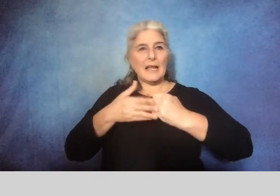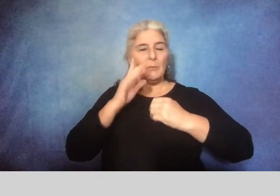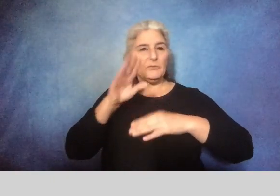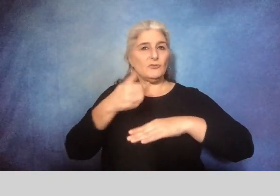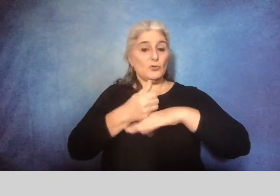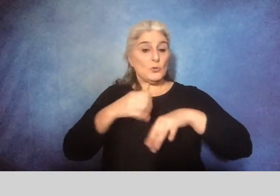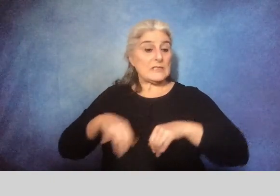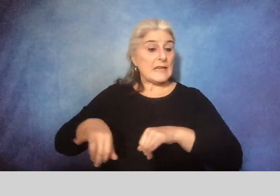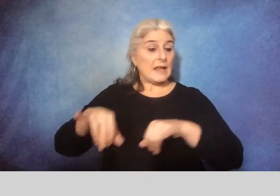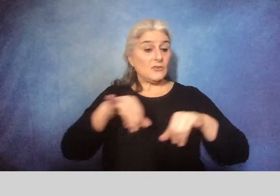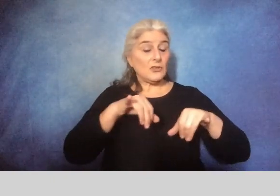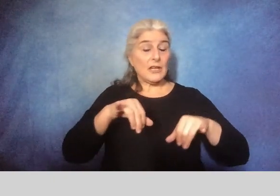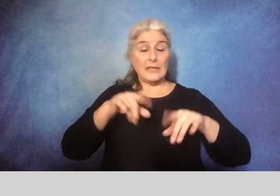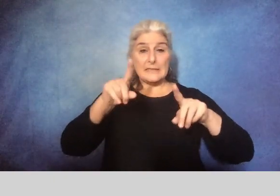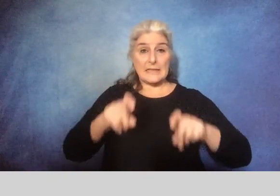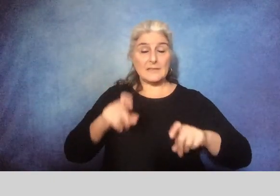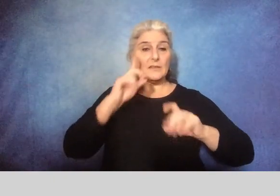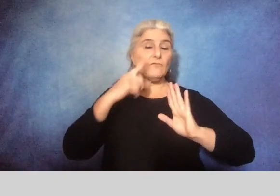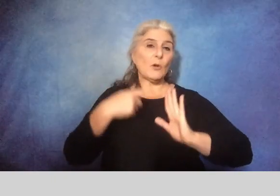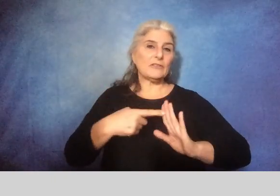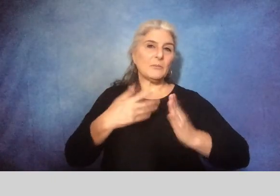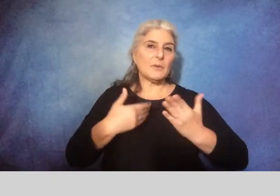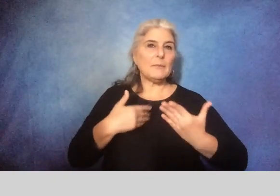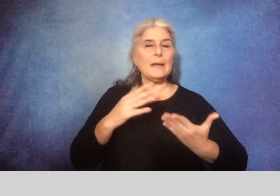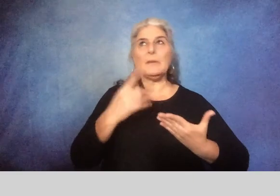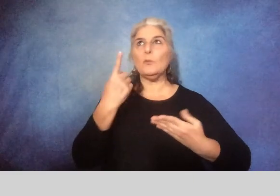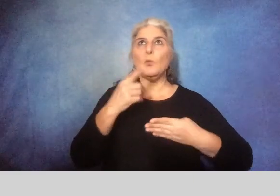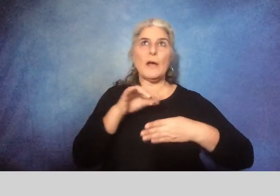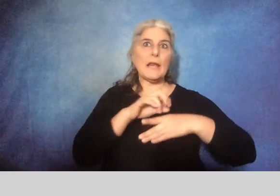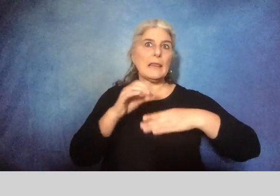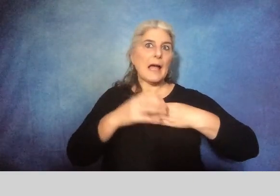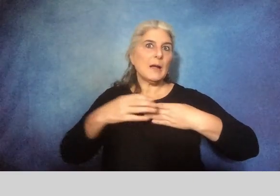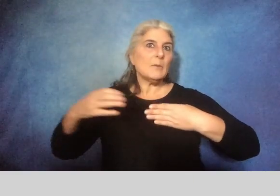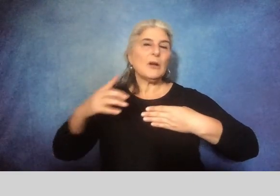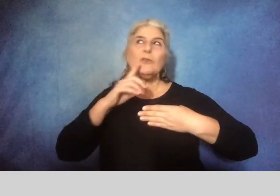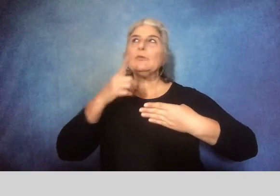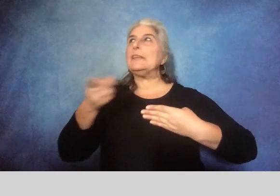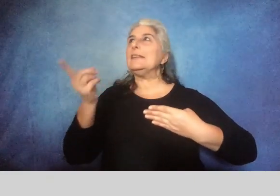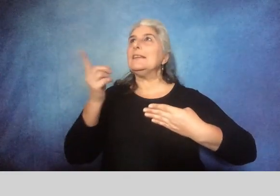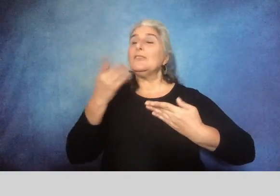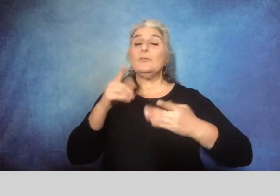For an example, if you are a library developer where you need to test your library against